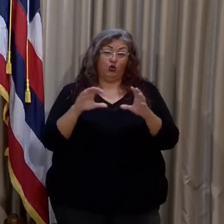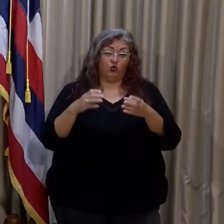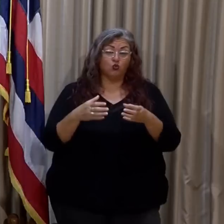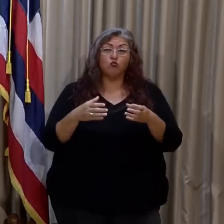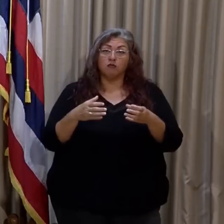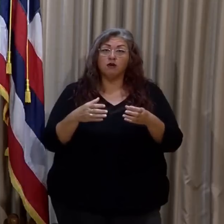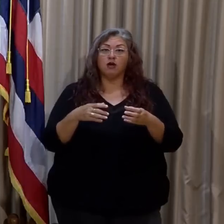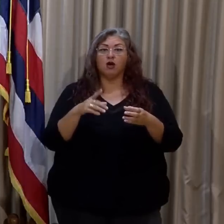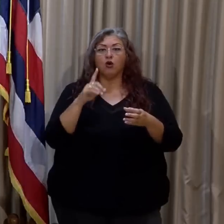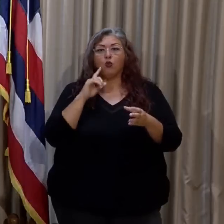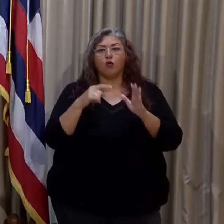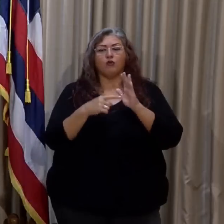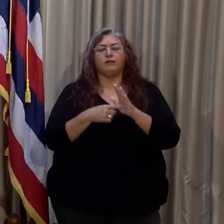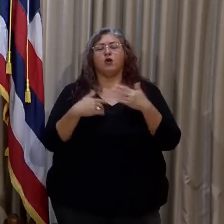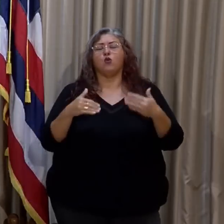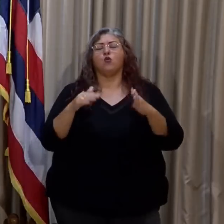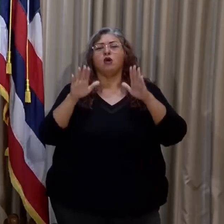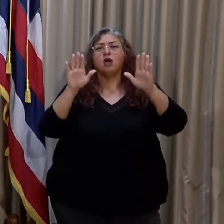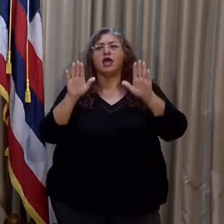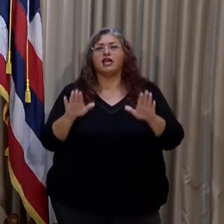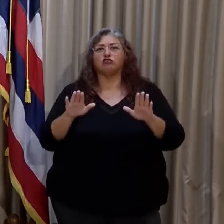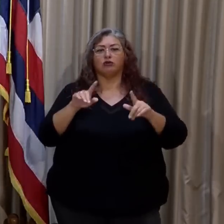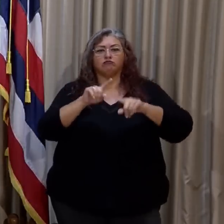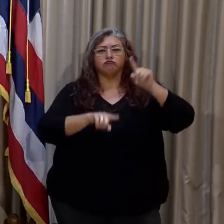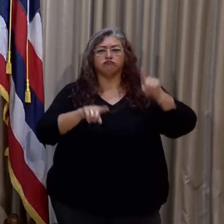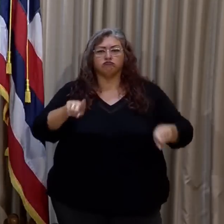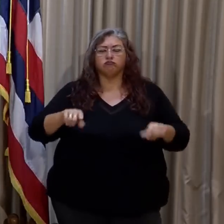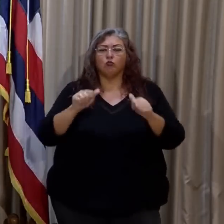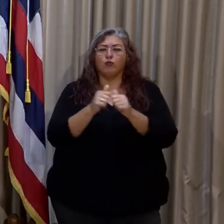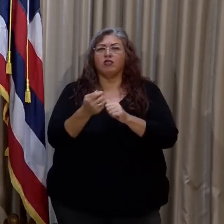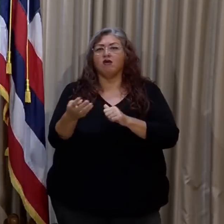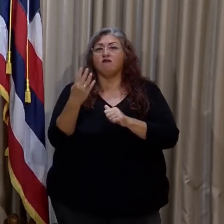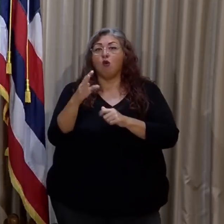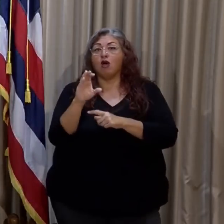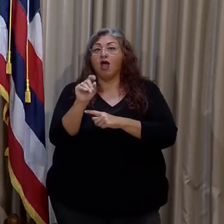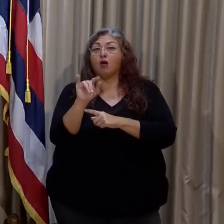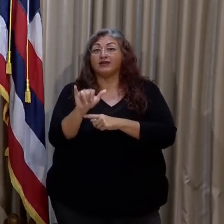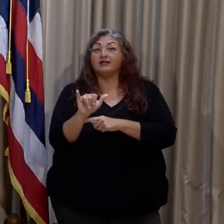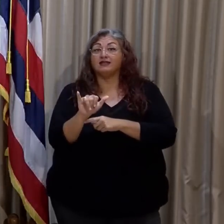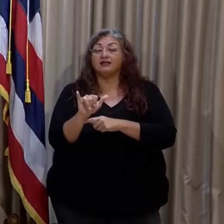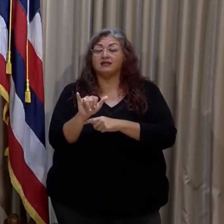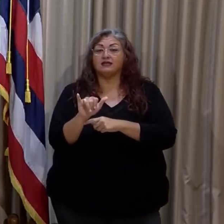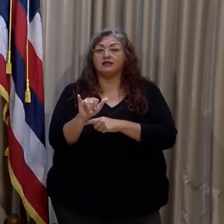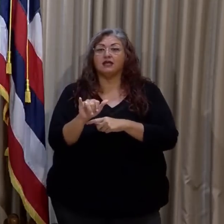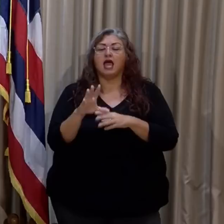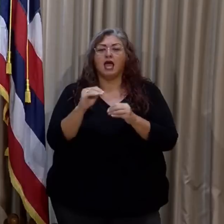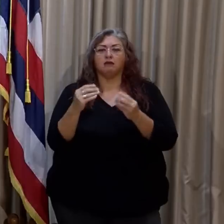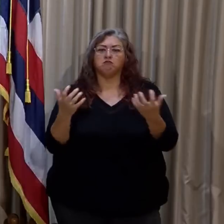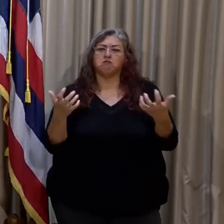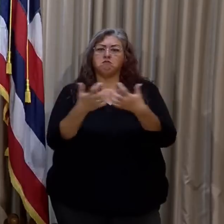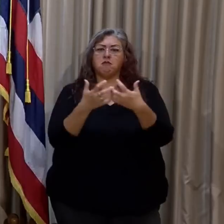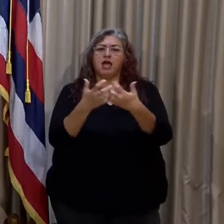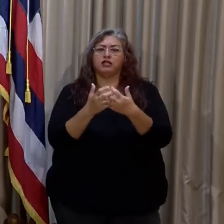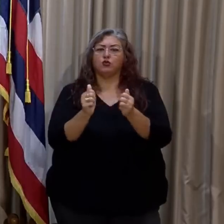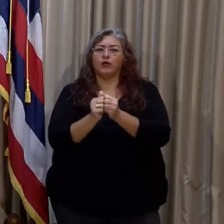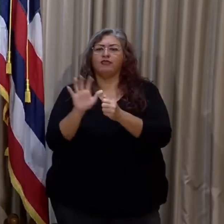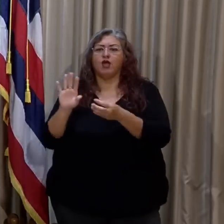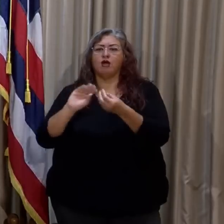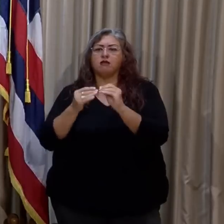PROCESS. THIS GROUP I SHOULD ADD, ALSO REPRESENTS AN EXCELLENT JUST TRADITION AMONG ALL FOUR COUNTIES.